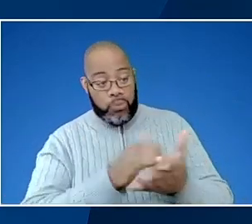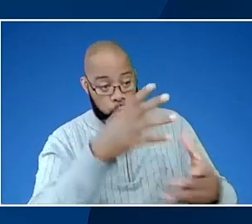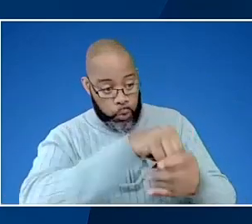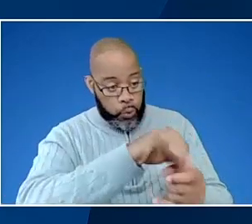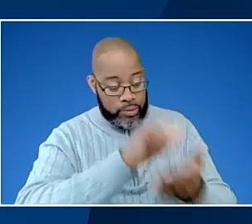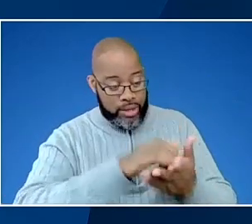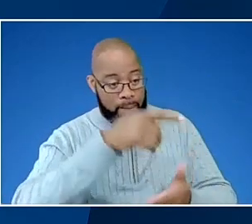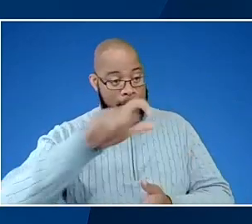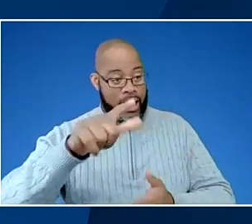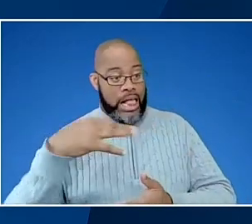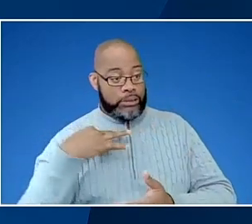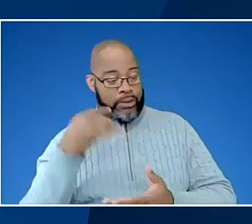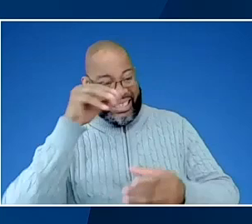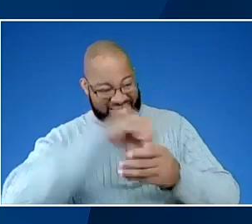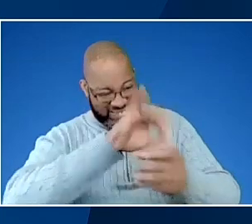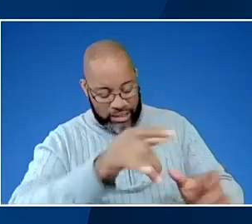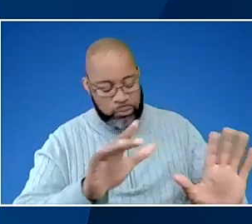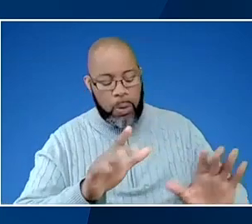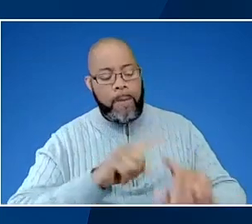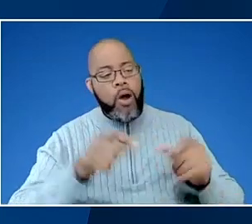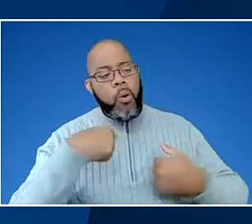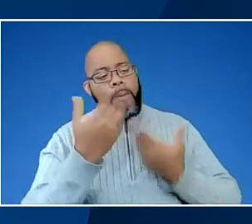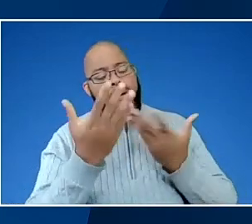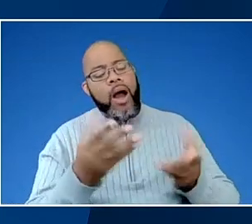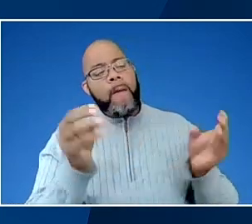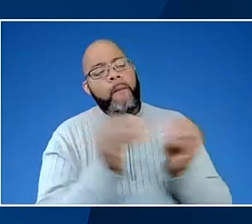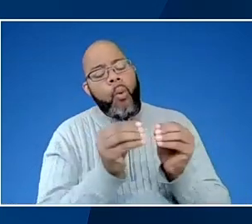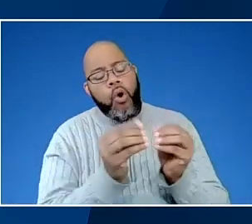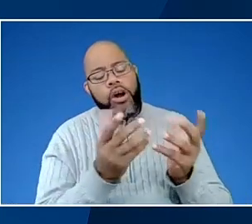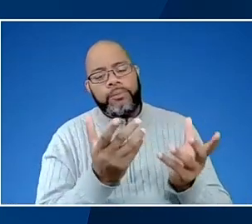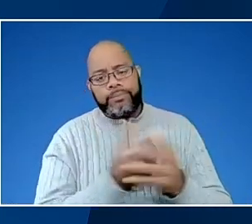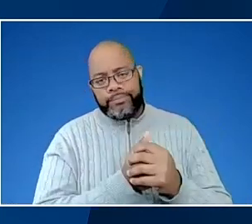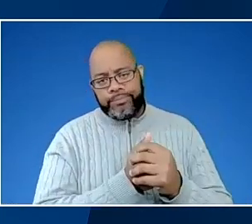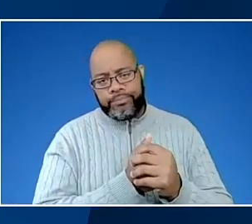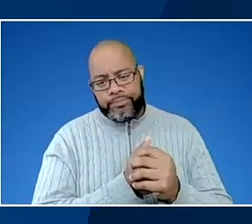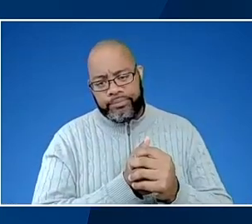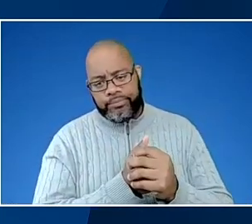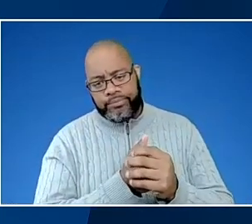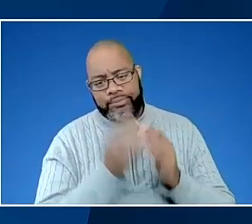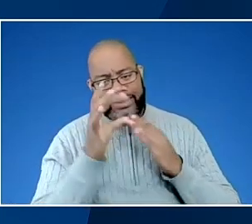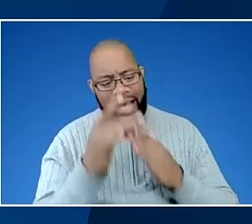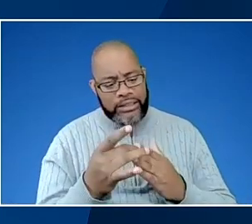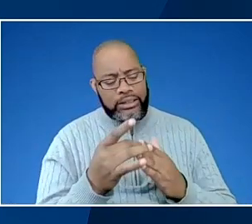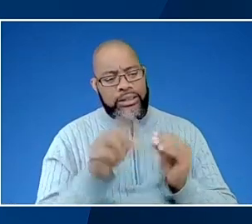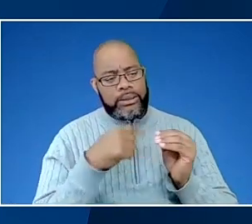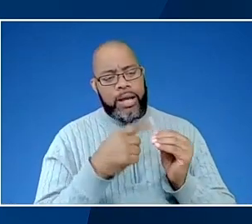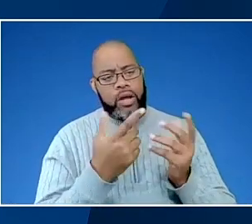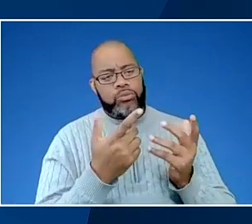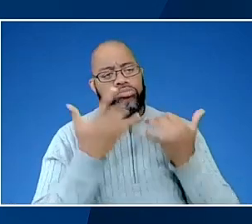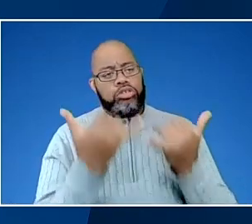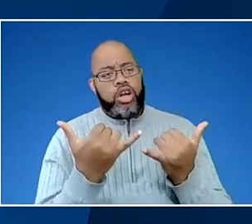but just to provide more- just to provide more guidance about the current definition